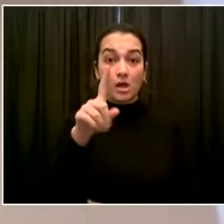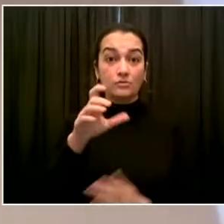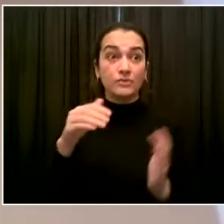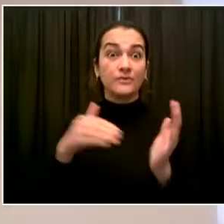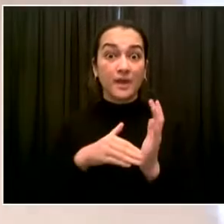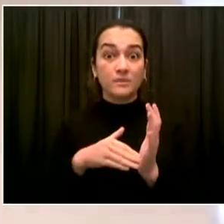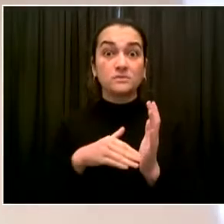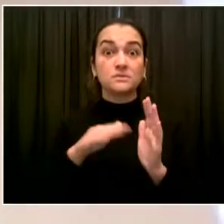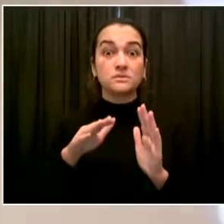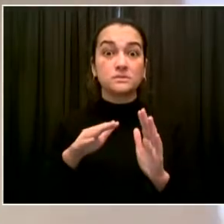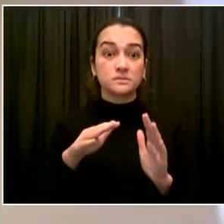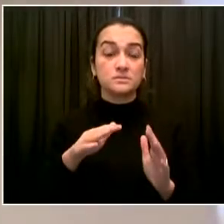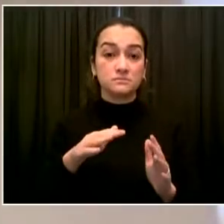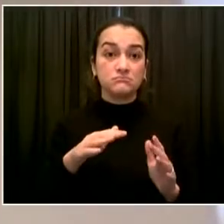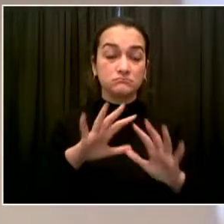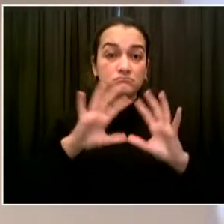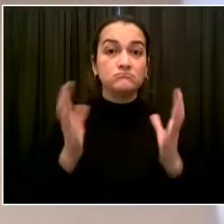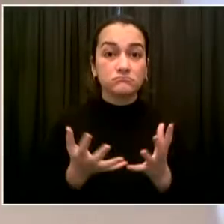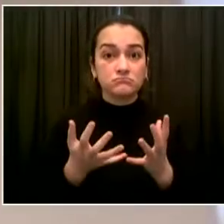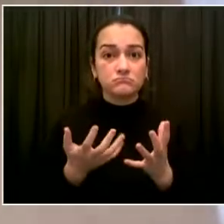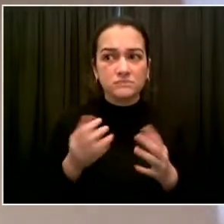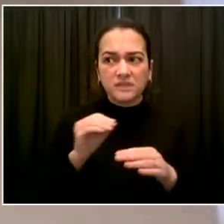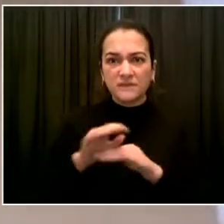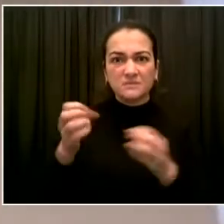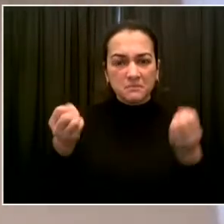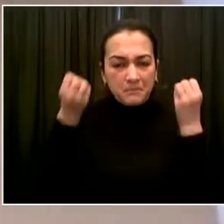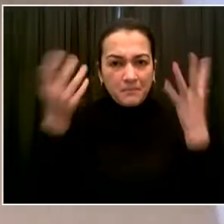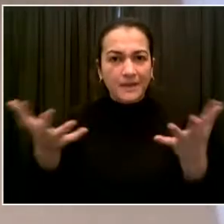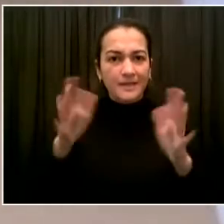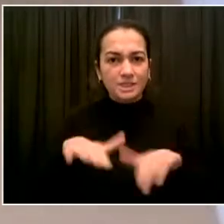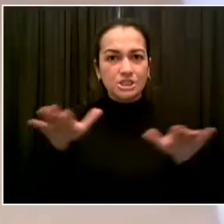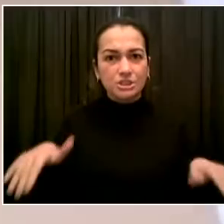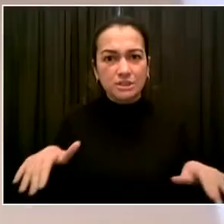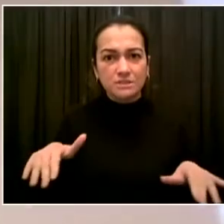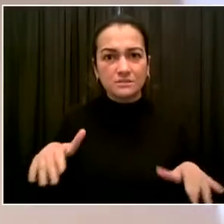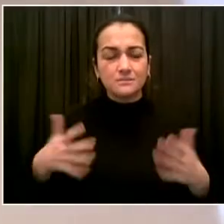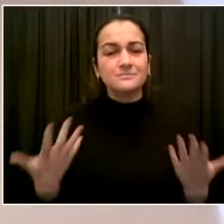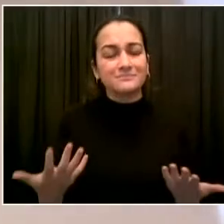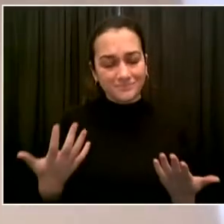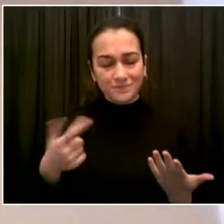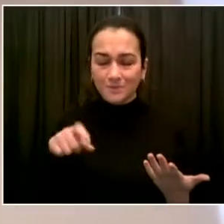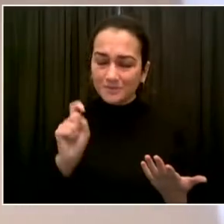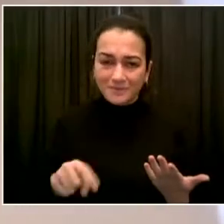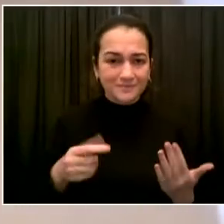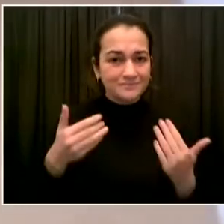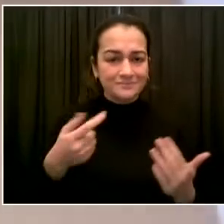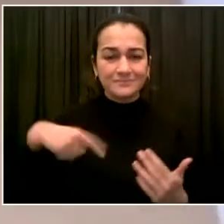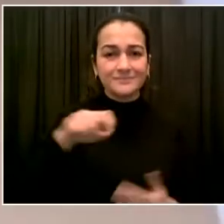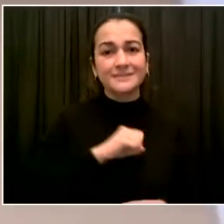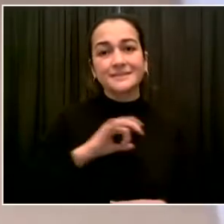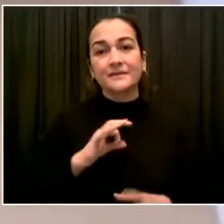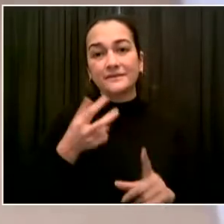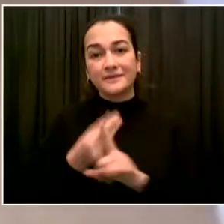THIS MORNING I PRESENTED A PROCLAMATION TO THE COUNCIL OF